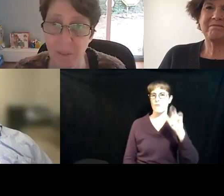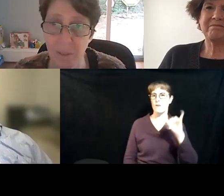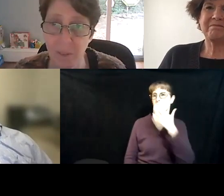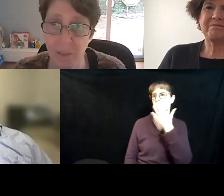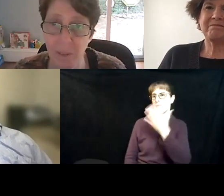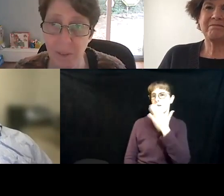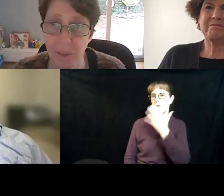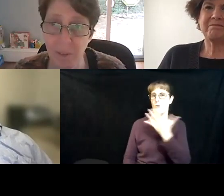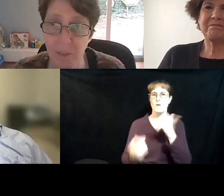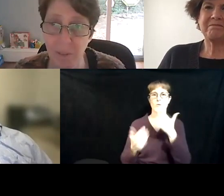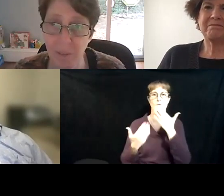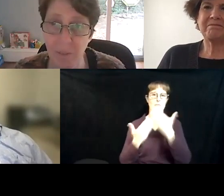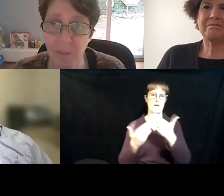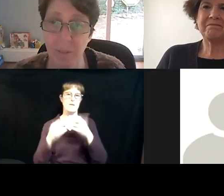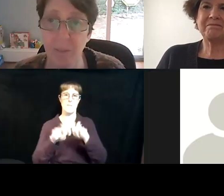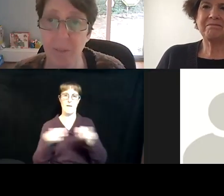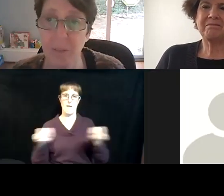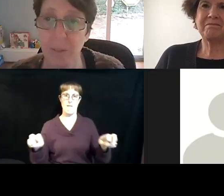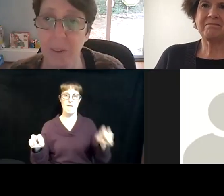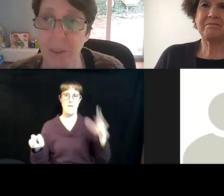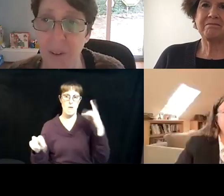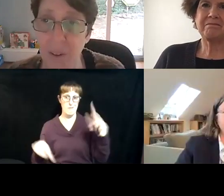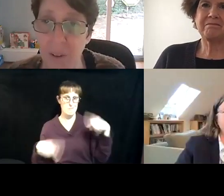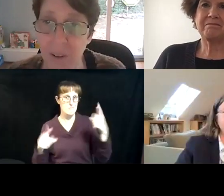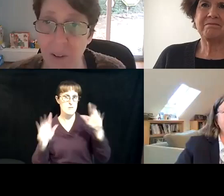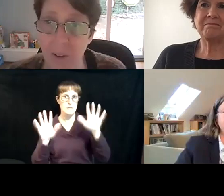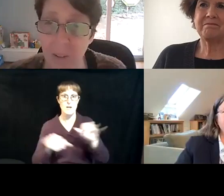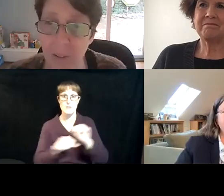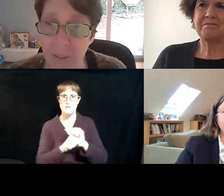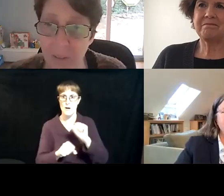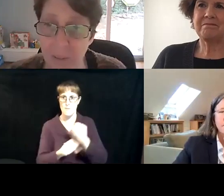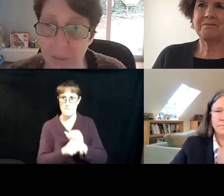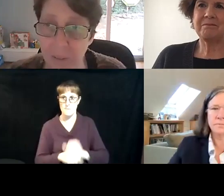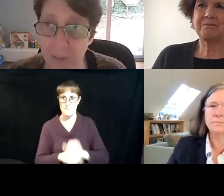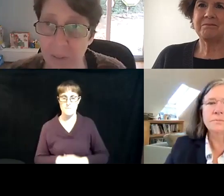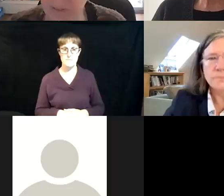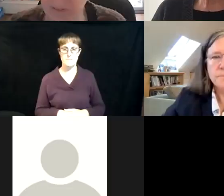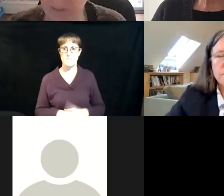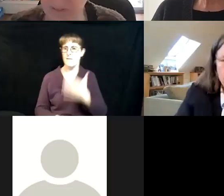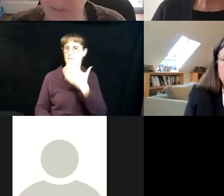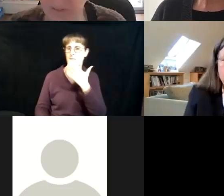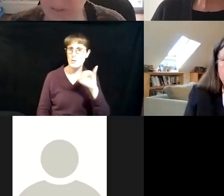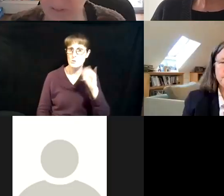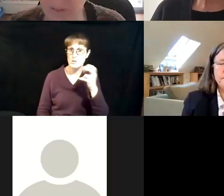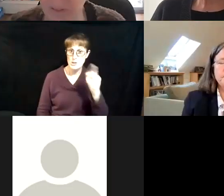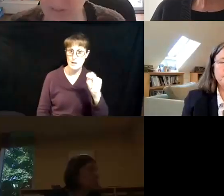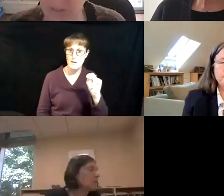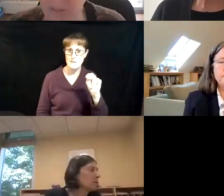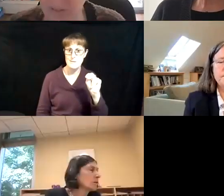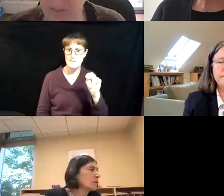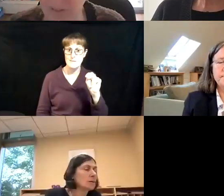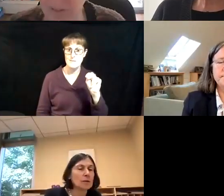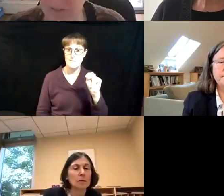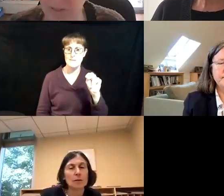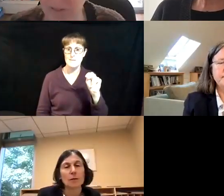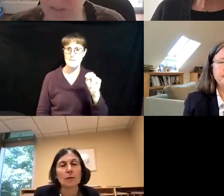who've done an extraordinary job. I also want to thank Jan for this extraordinary book.